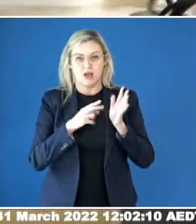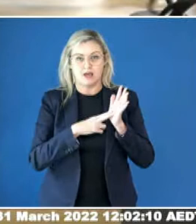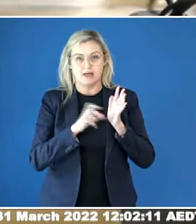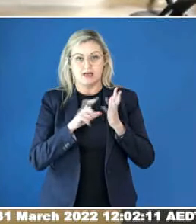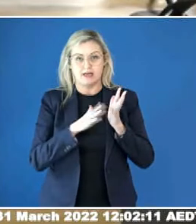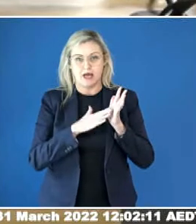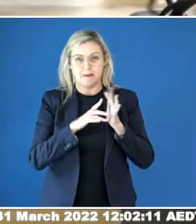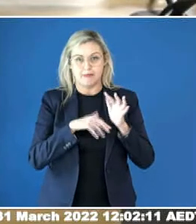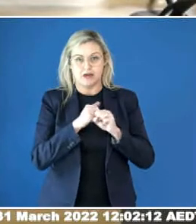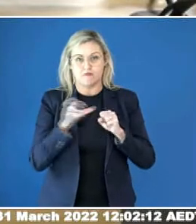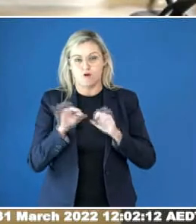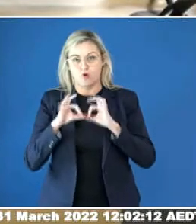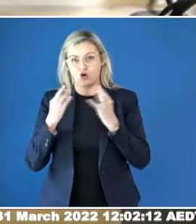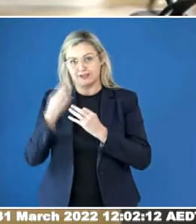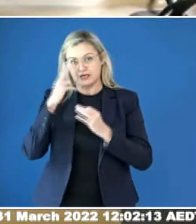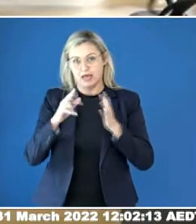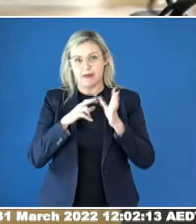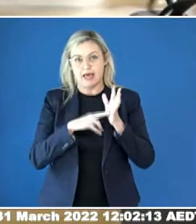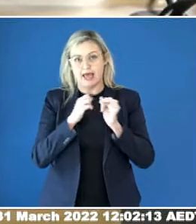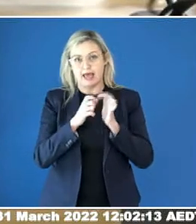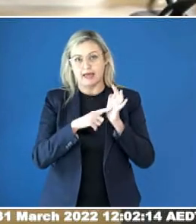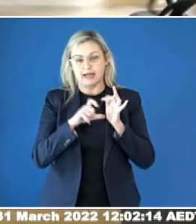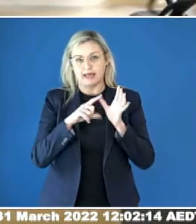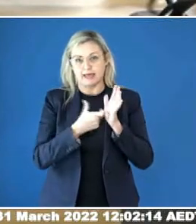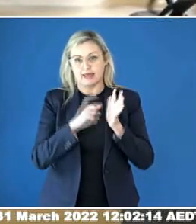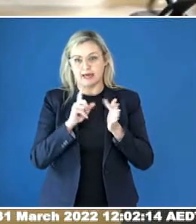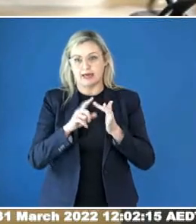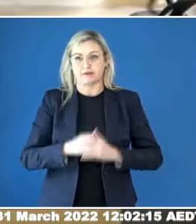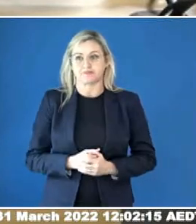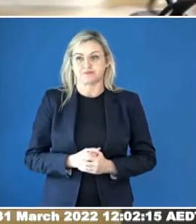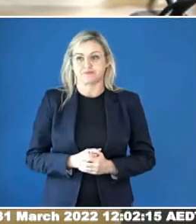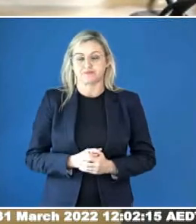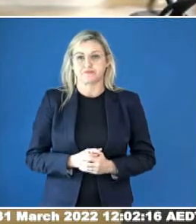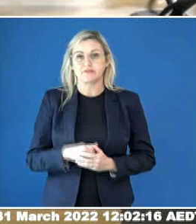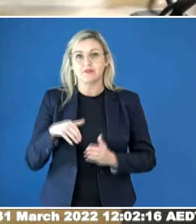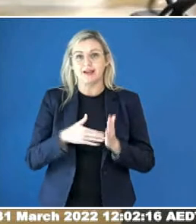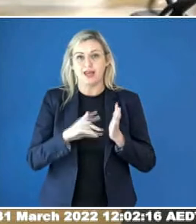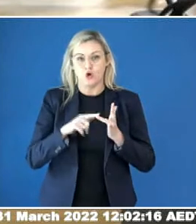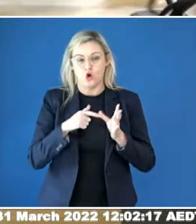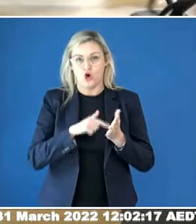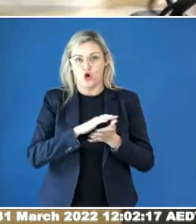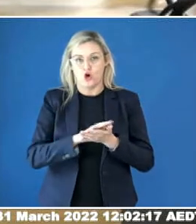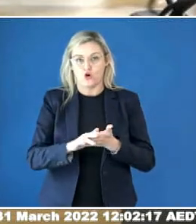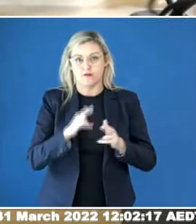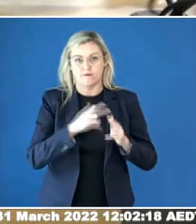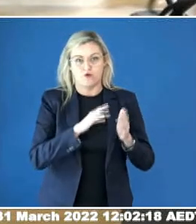I would ask that the oath be administered to Ms Cumming now. Thank you, Ms Cumming.